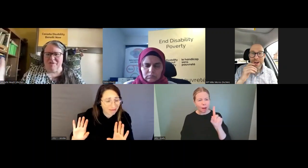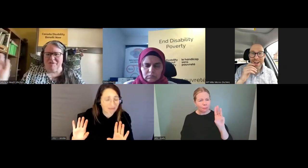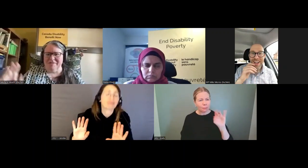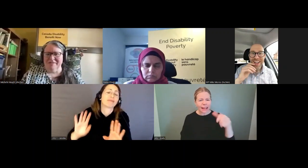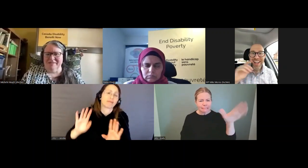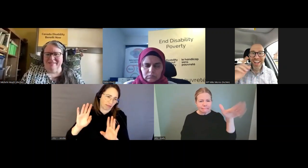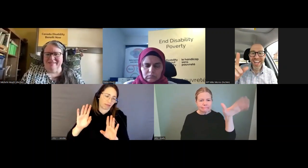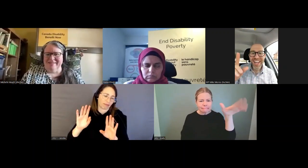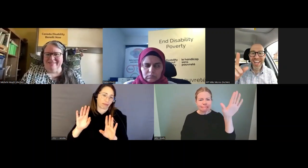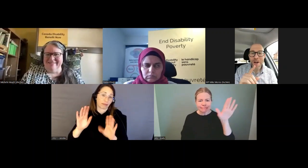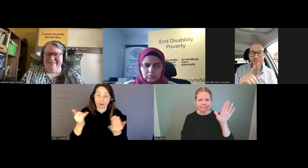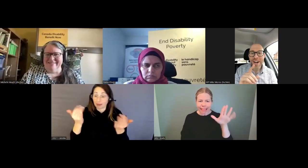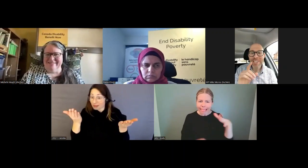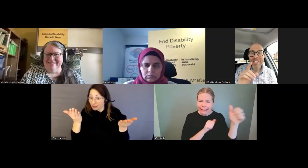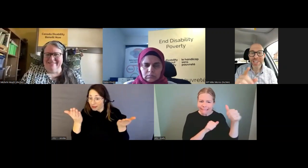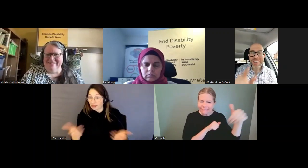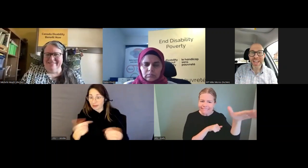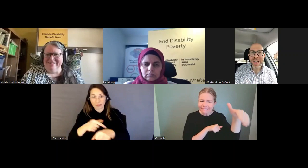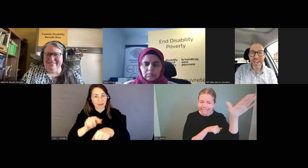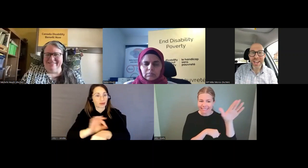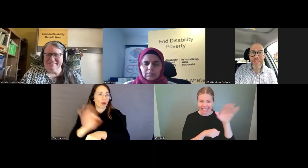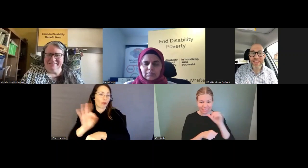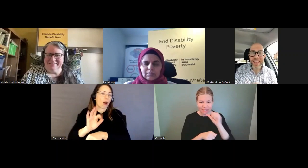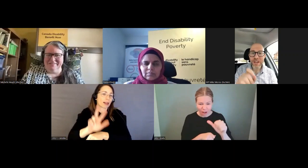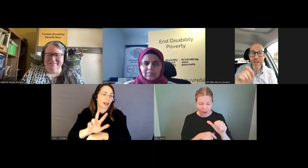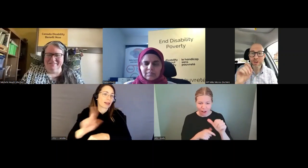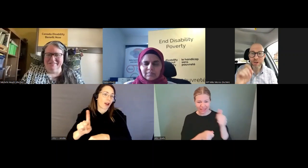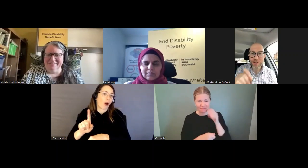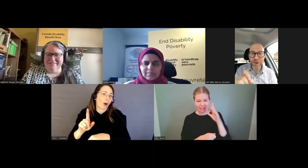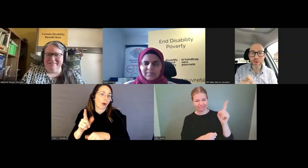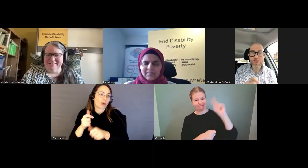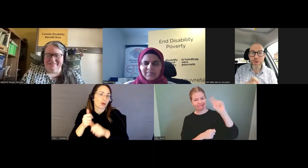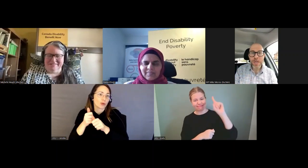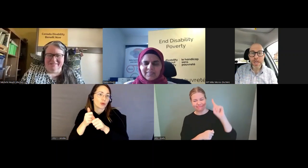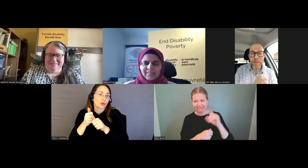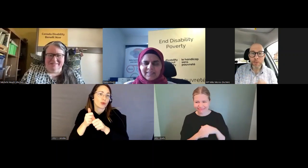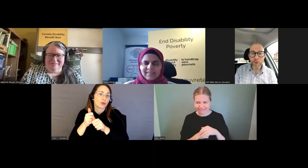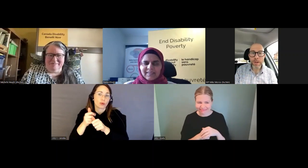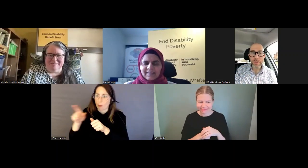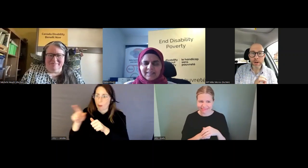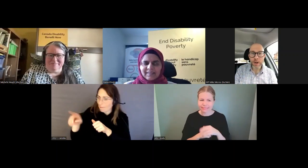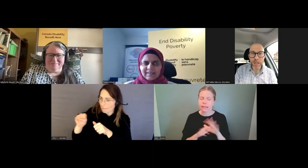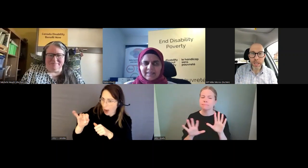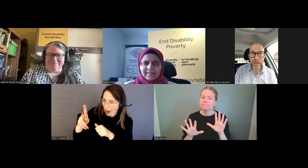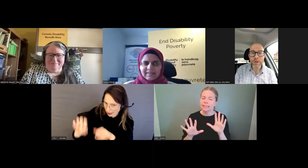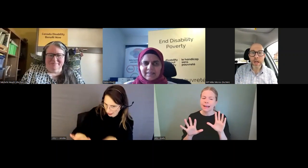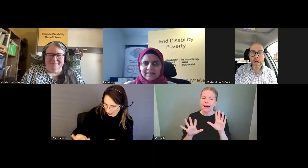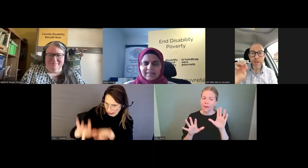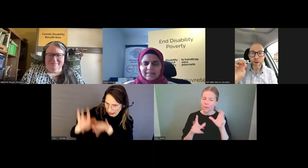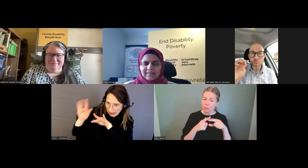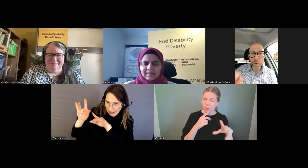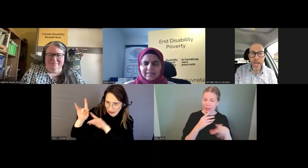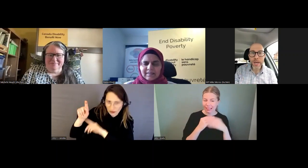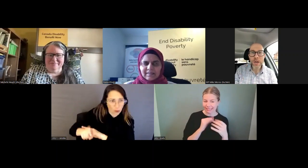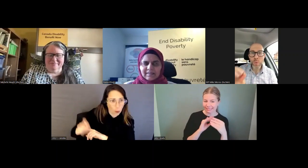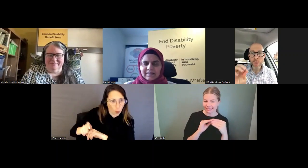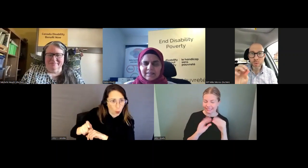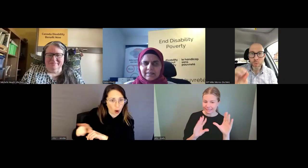Mike: IF I CAN JUST SAY I THINK IT'S SO IMPORTANT TO CALL OUT THAT WHEN WE WIN THE